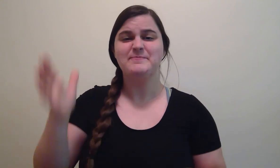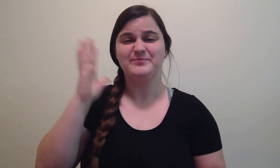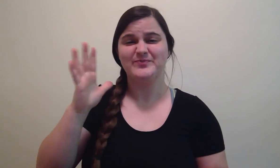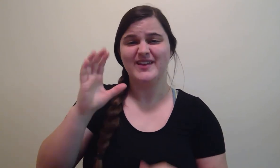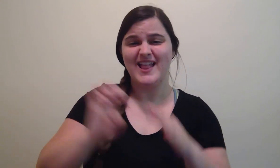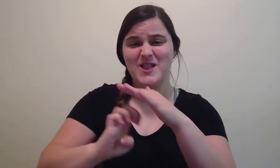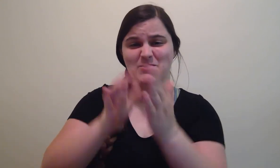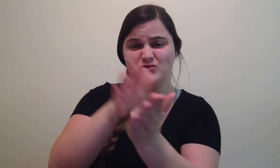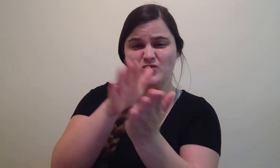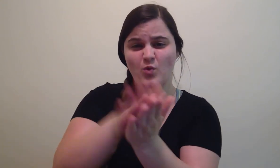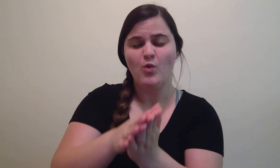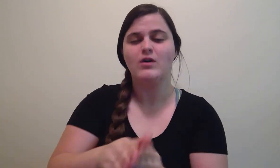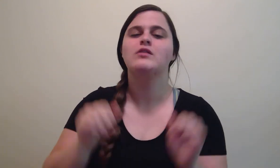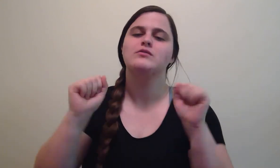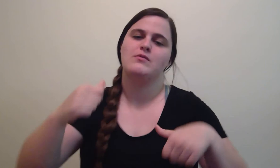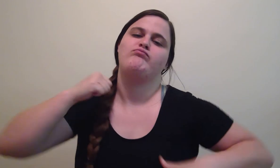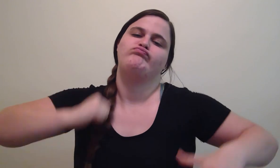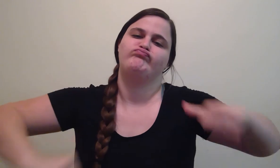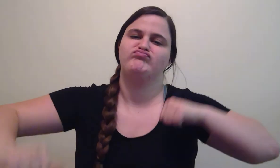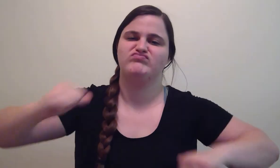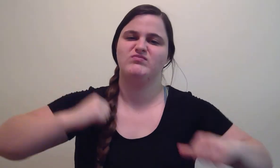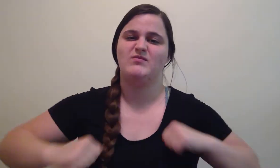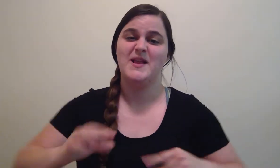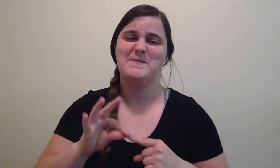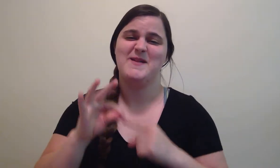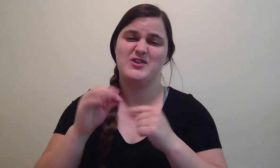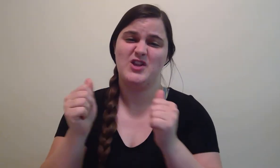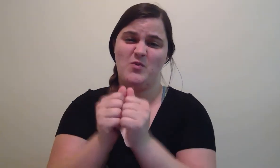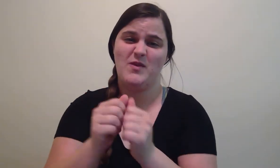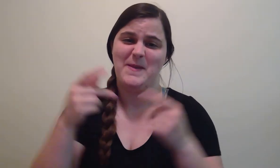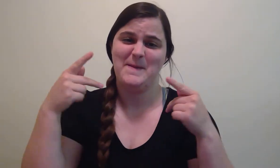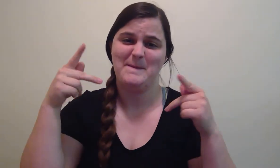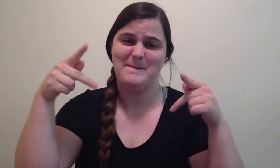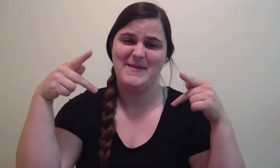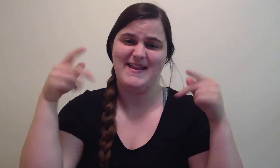but even back in elementary school she knew how to put on a performance.